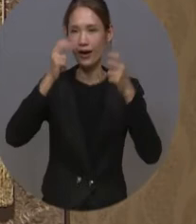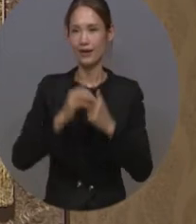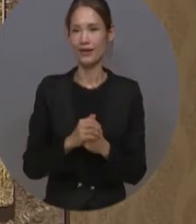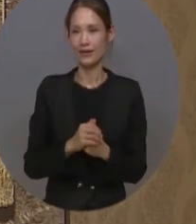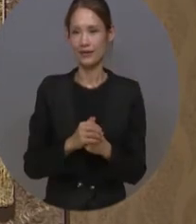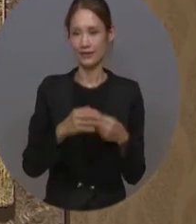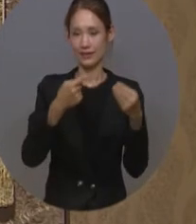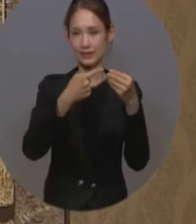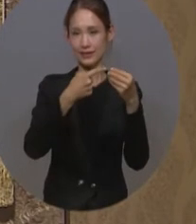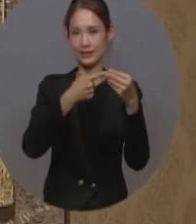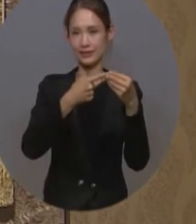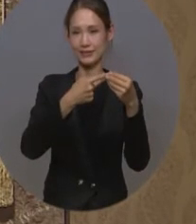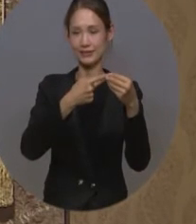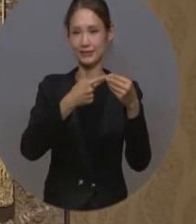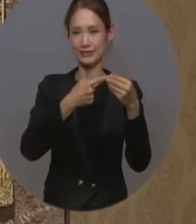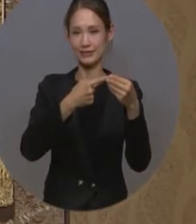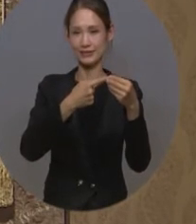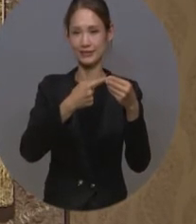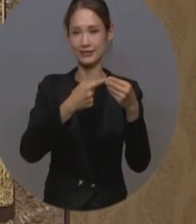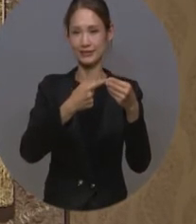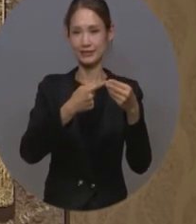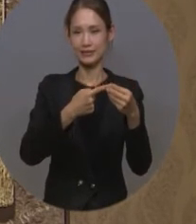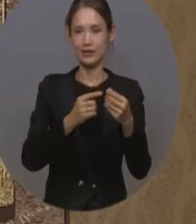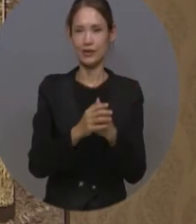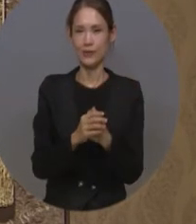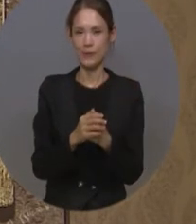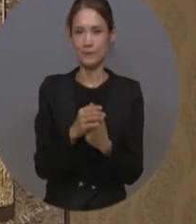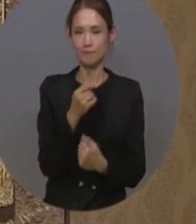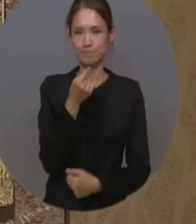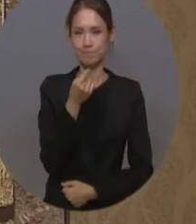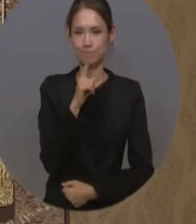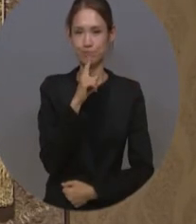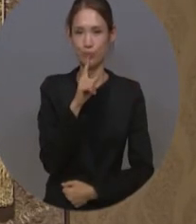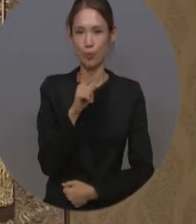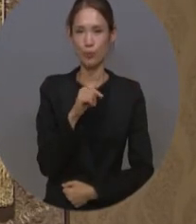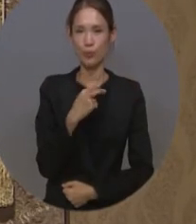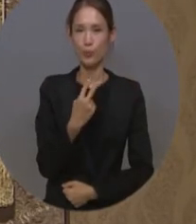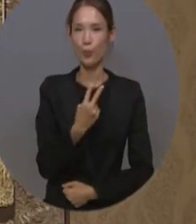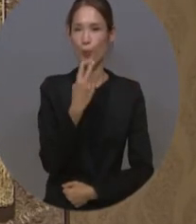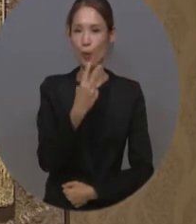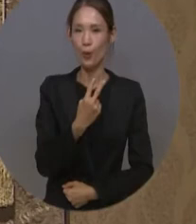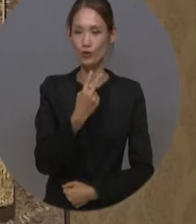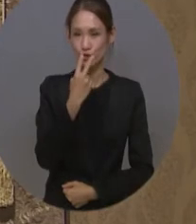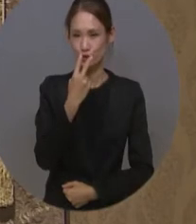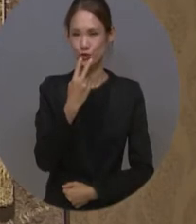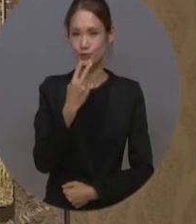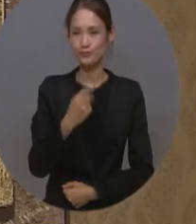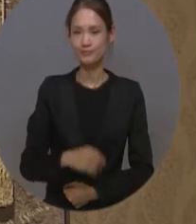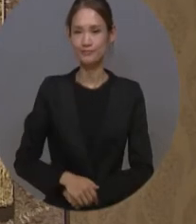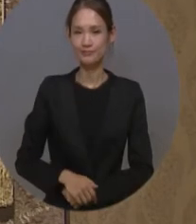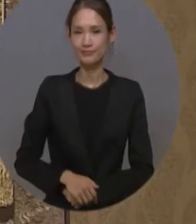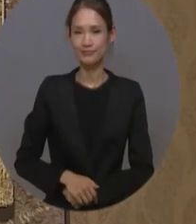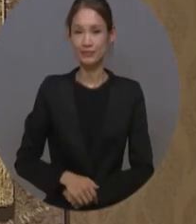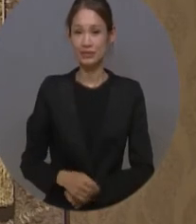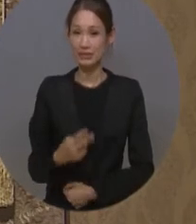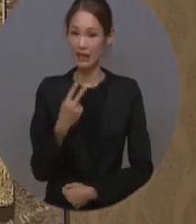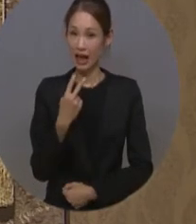First... How should I say this? You think that breathing in your throat is your life, right?